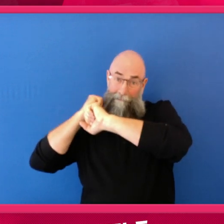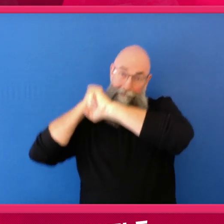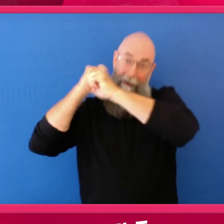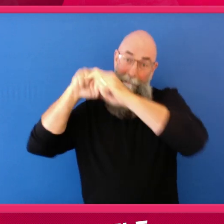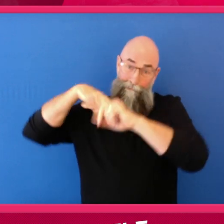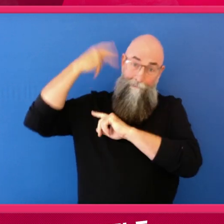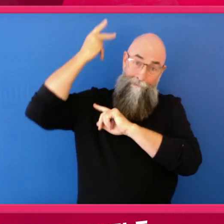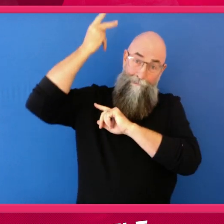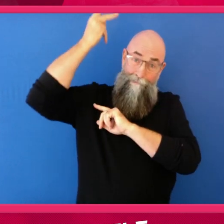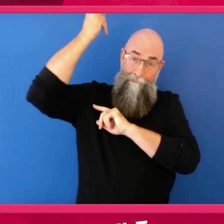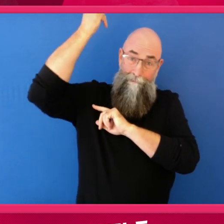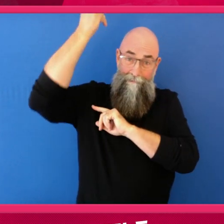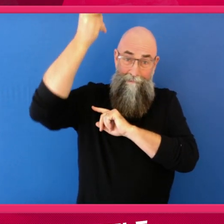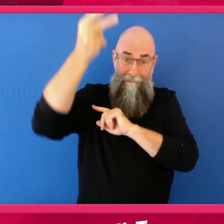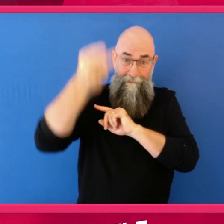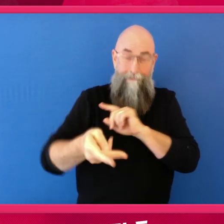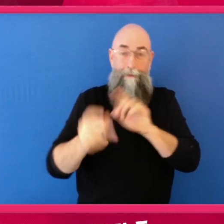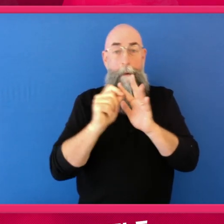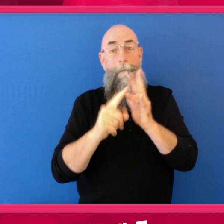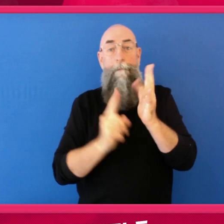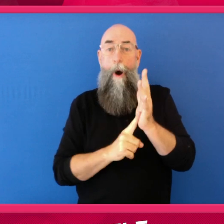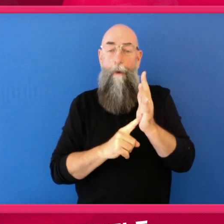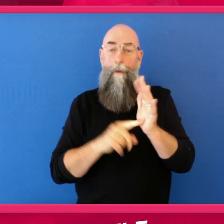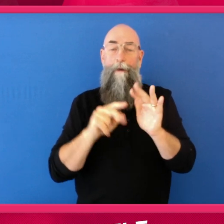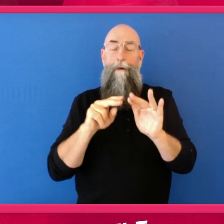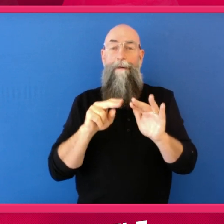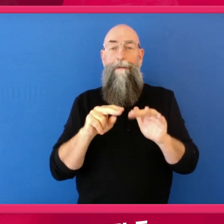I think I'd lose it. You know, I think I'd be a bit scared once I get to the top but